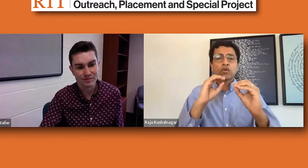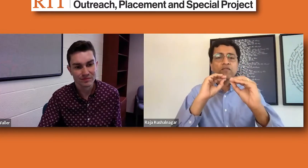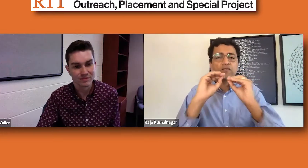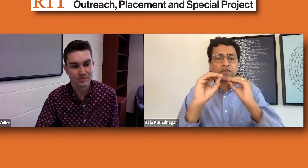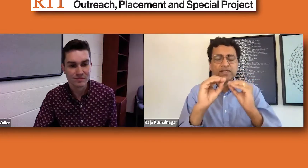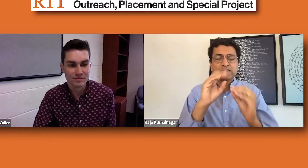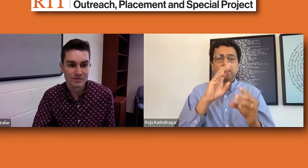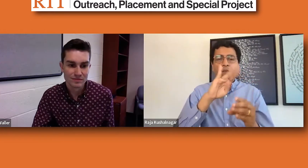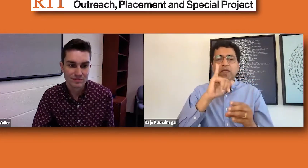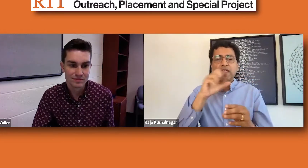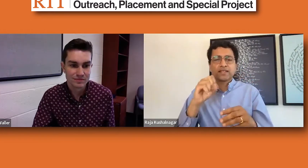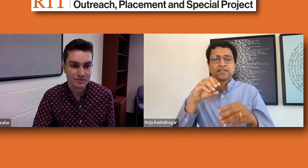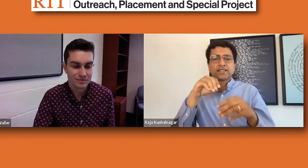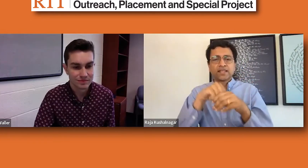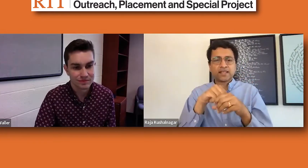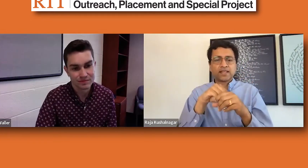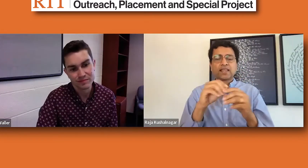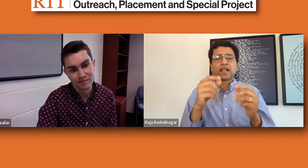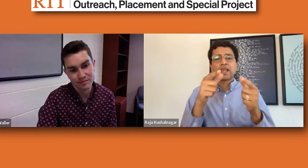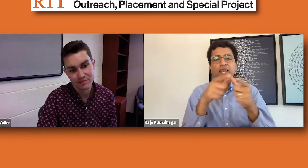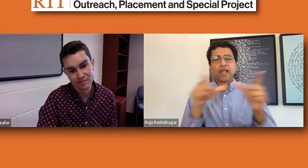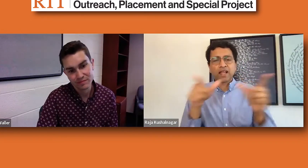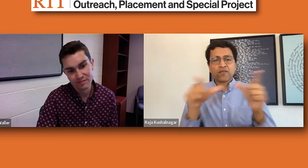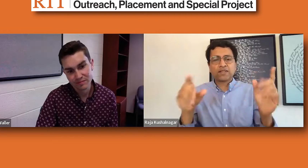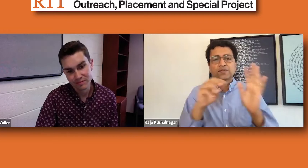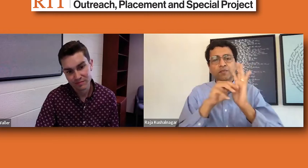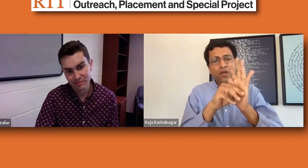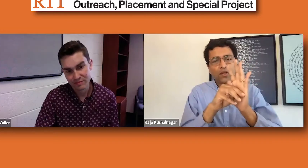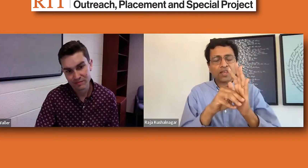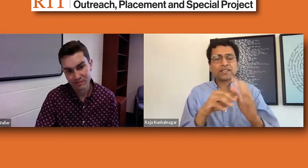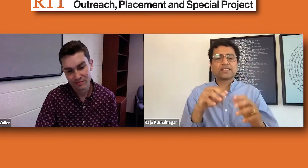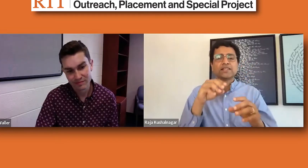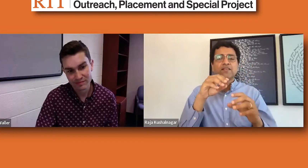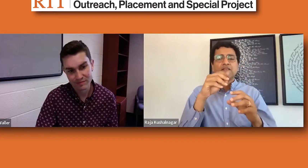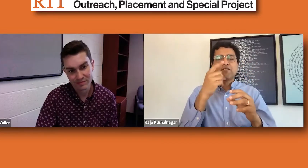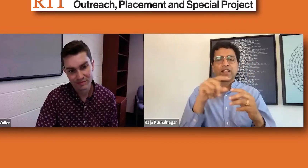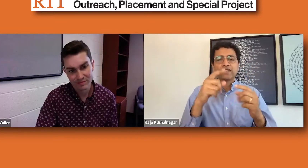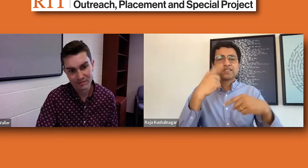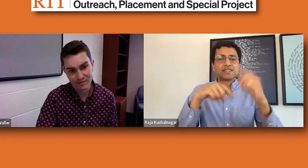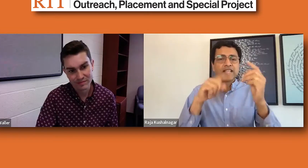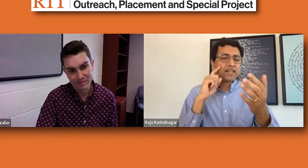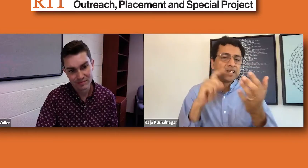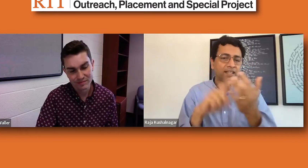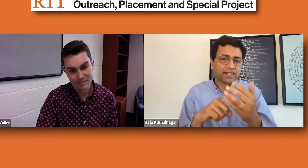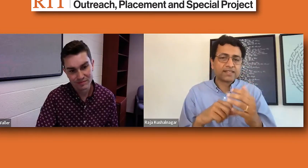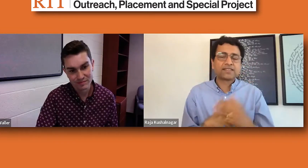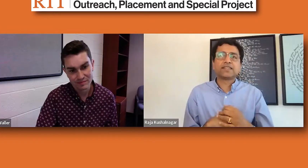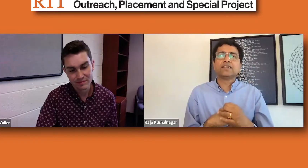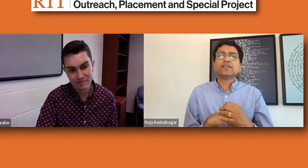And but some of those clips do contain a little bit of bias.